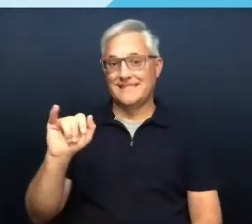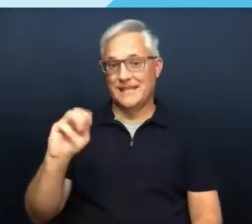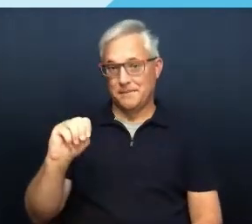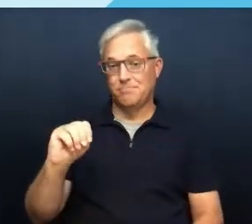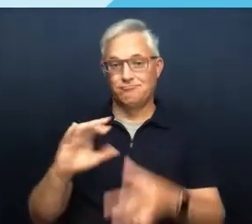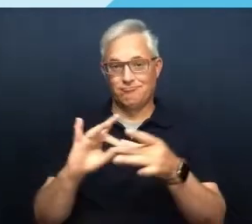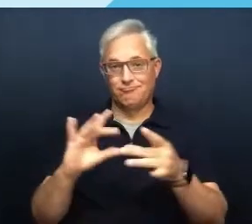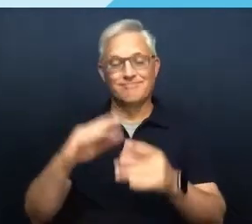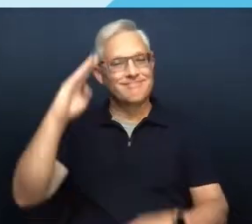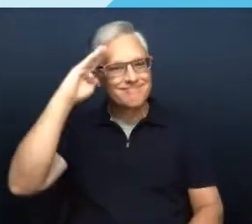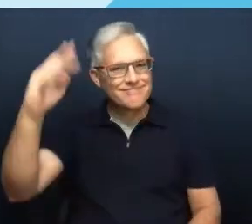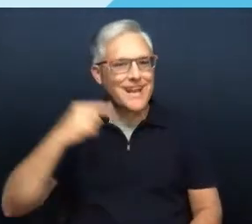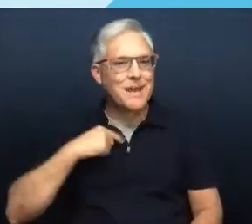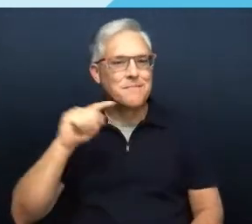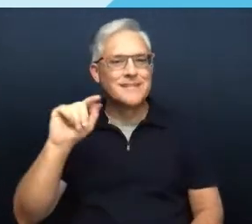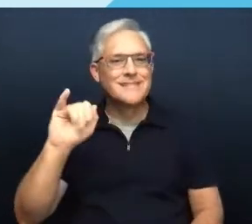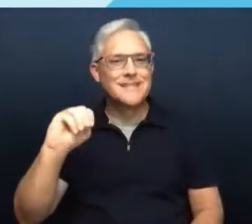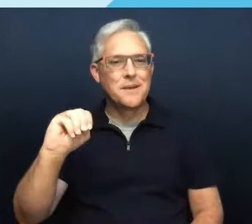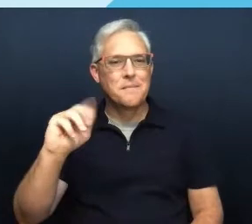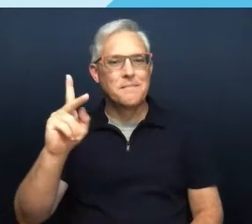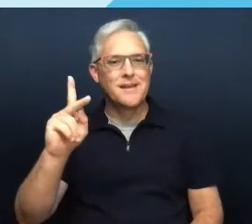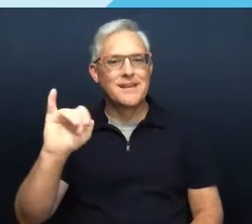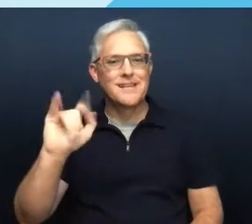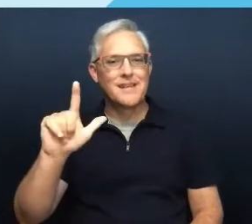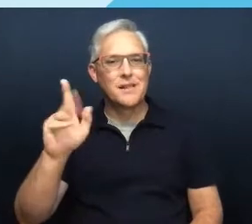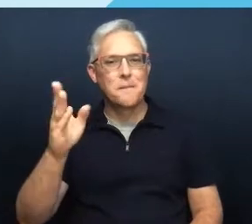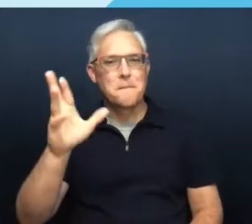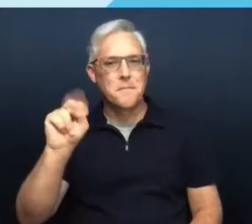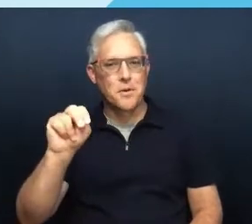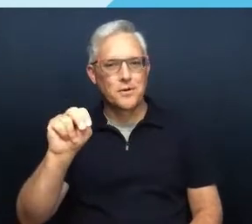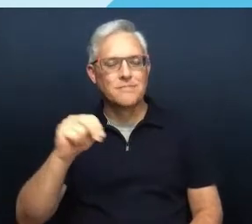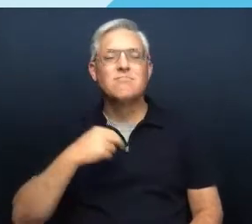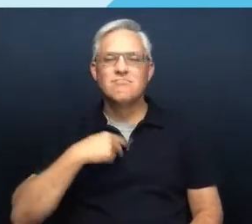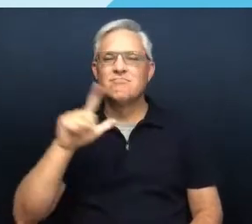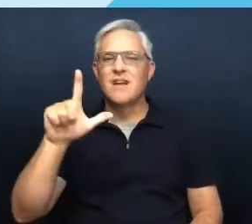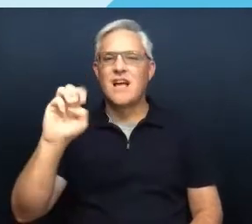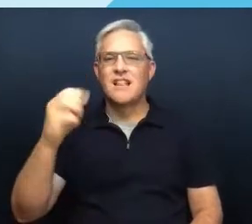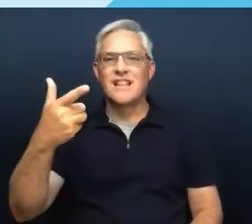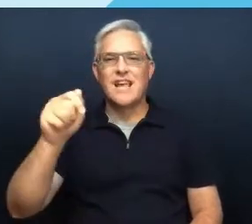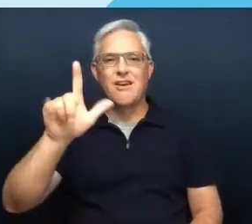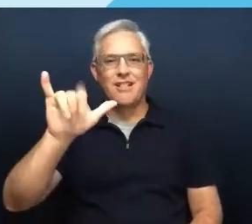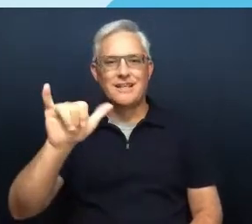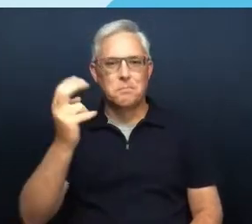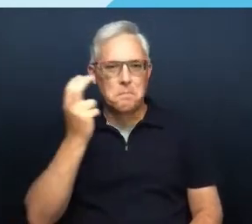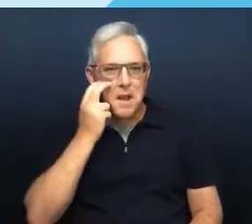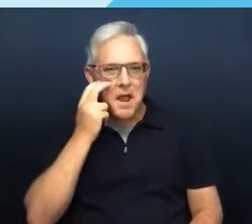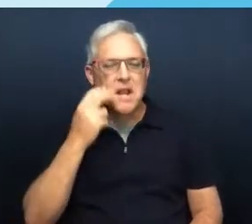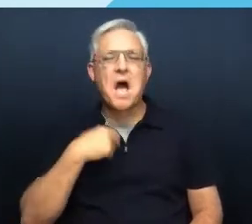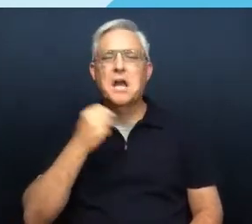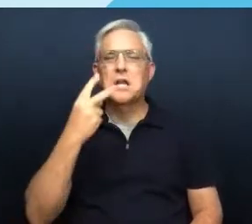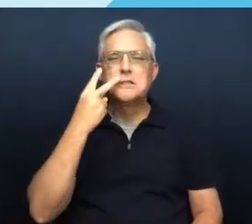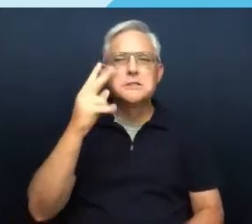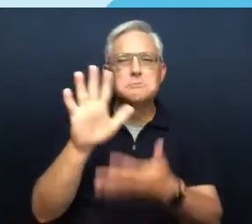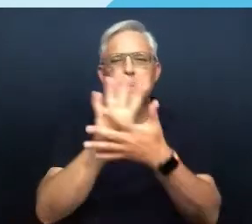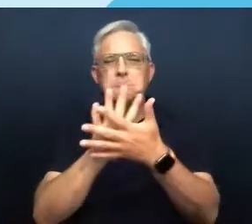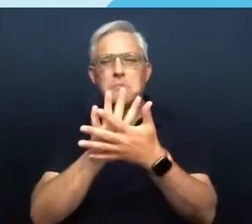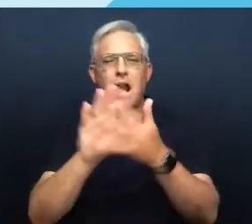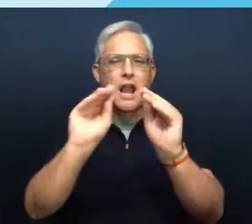I do have some light perception but not much more. I use voiceover, Apple's built in screen reader,